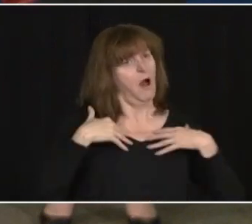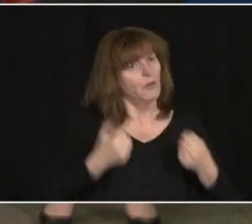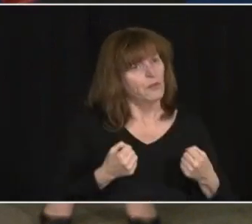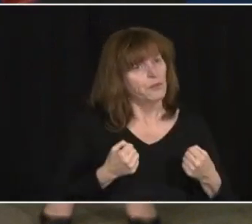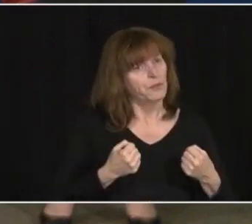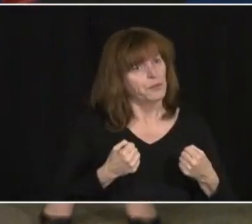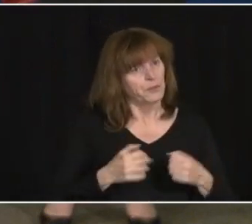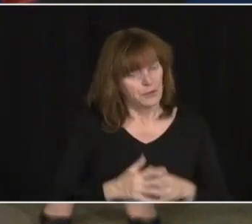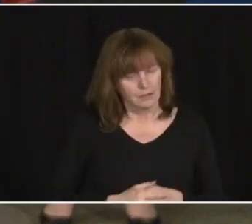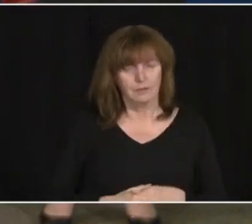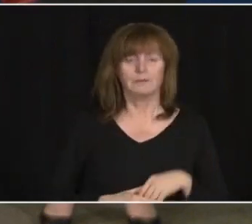: At CTV news.